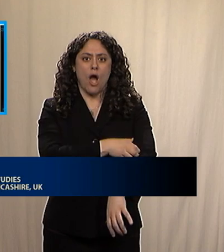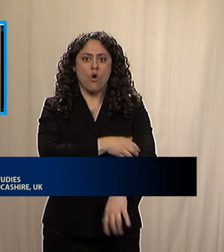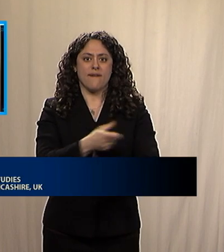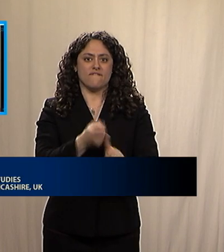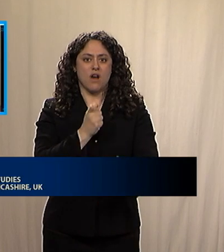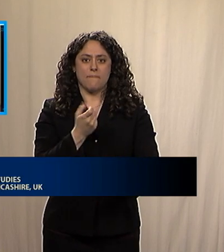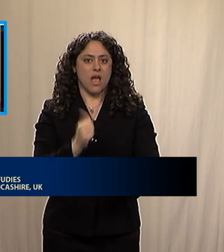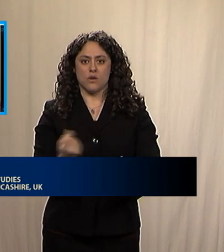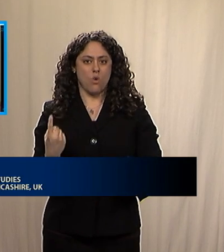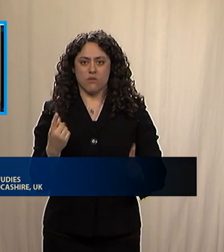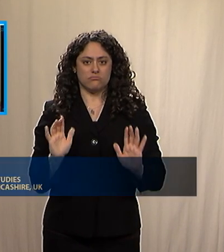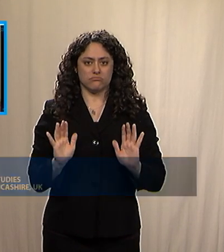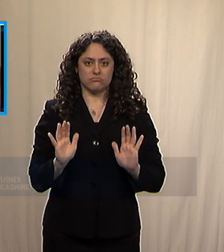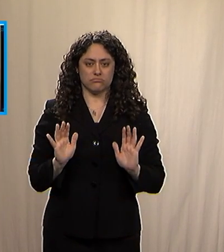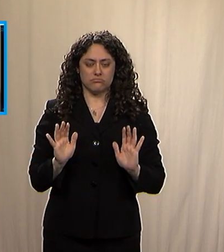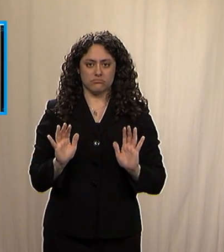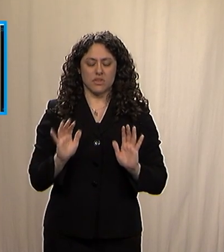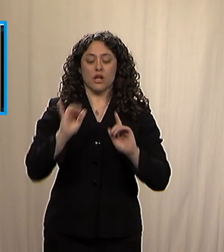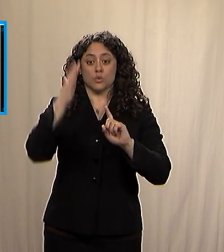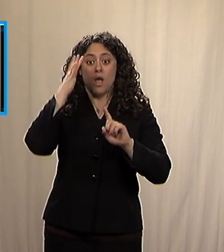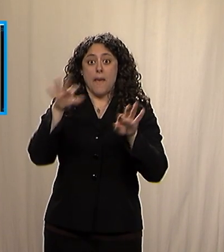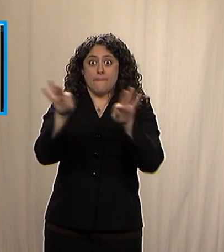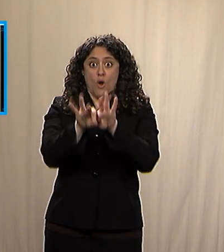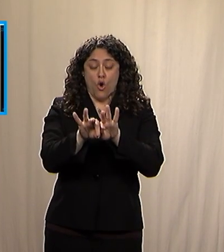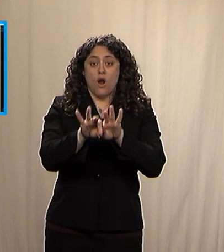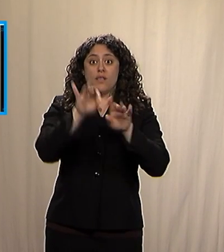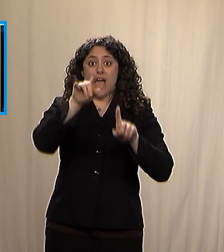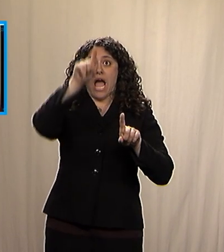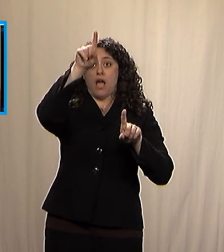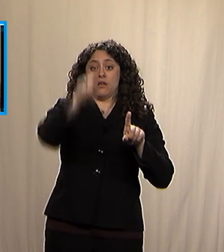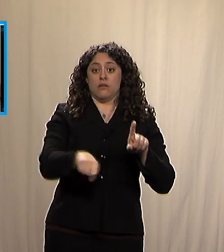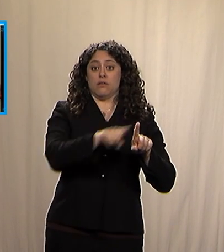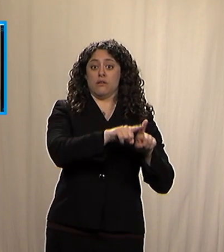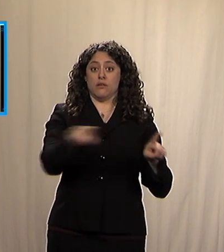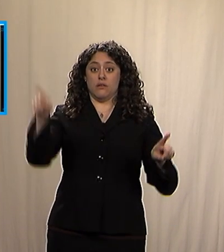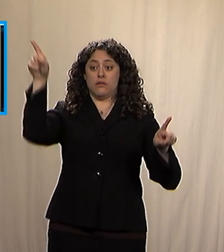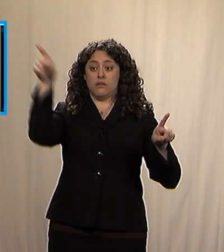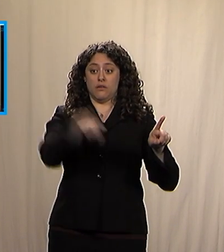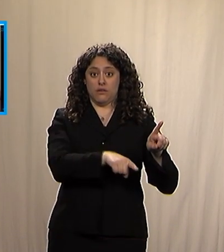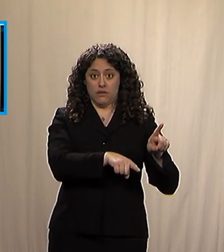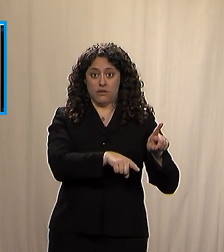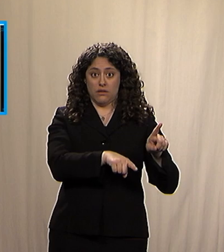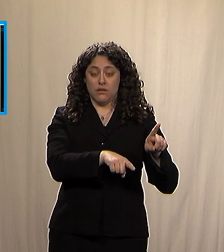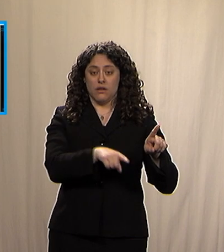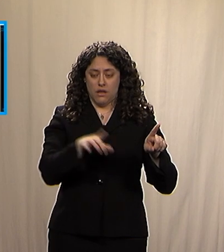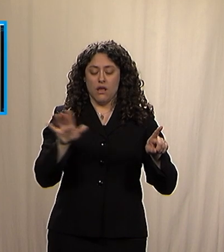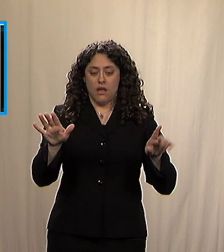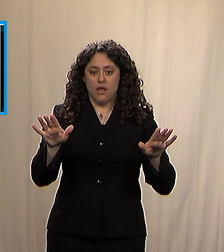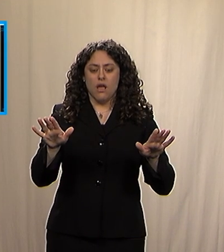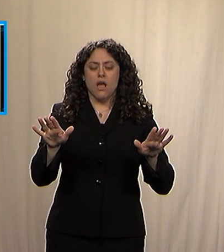why looking at these axes as are there times that I'm going to in order to empower someone,